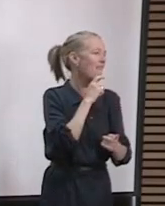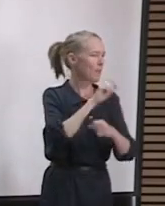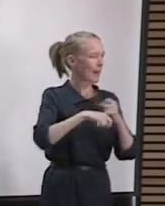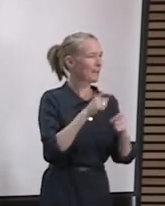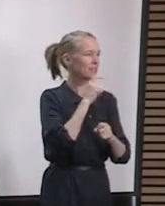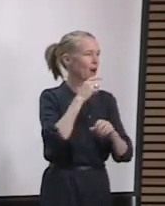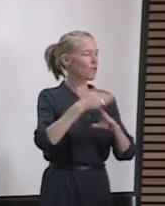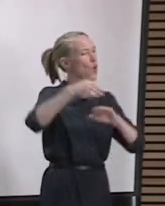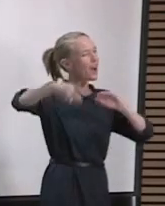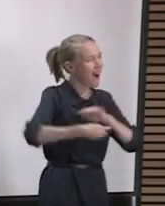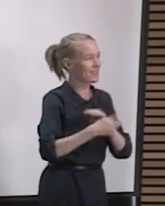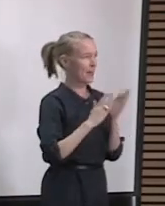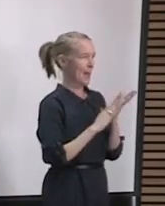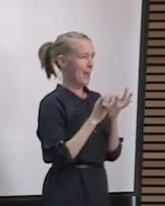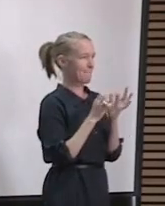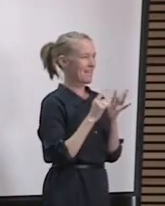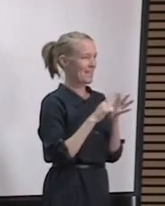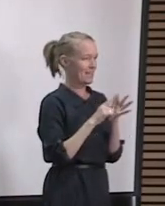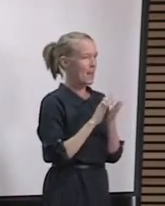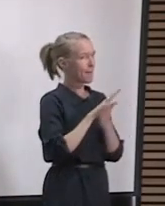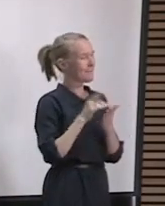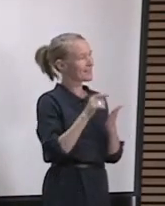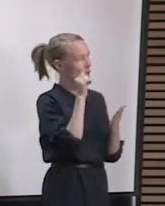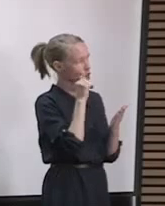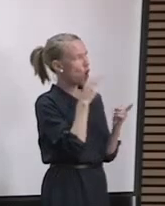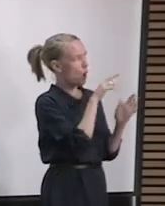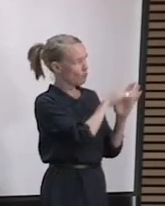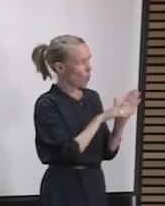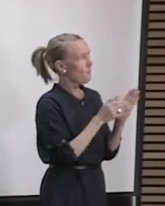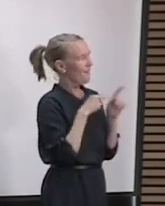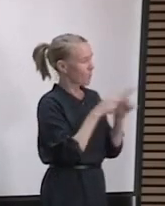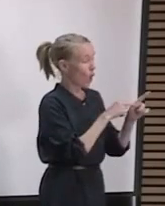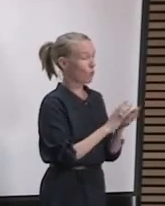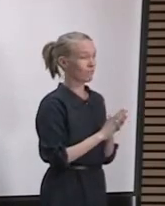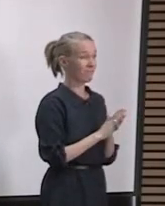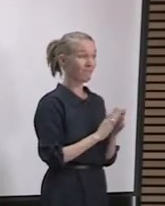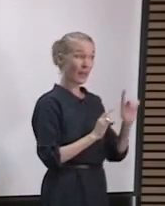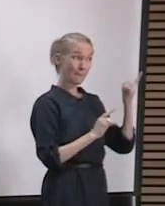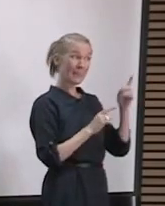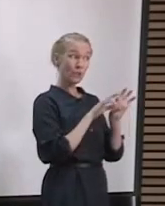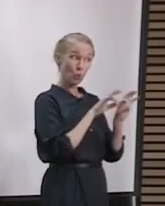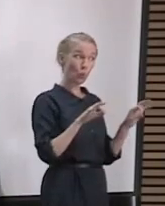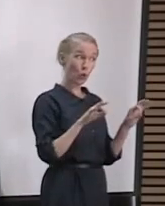then limit the risk of anyone working in any other role that may mean that they have